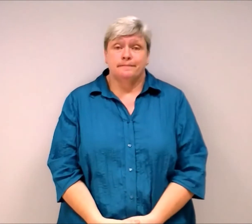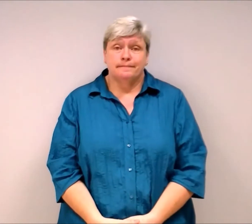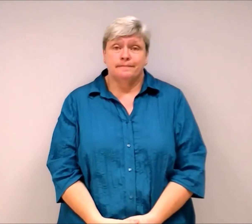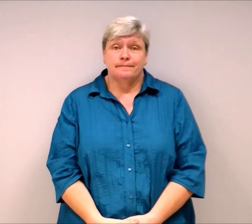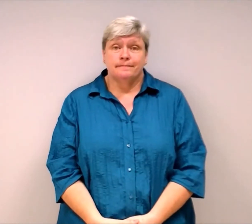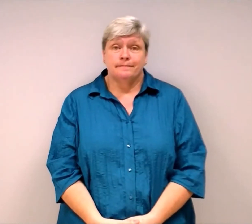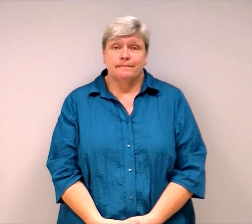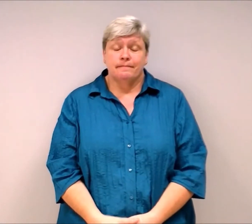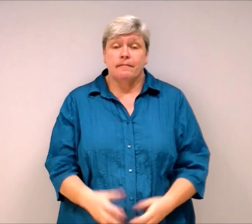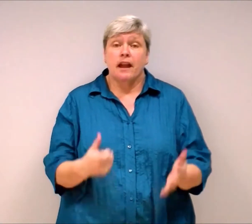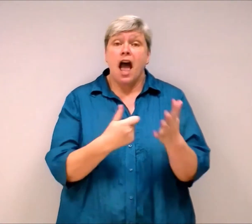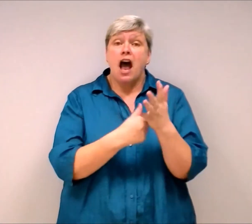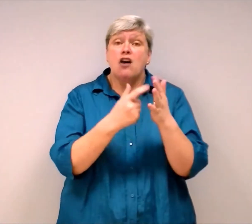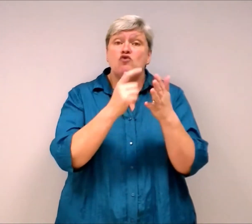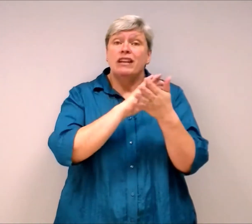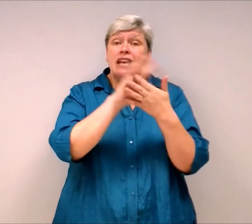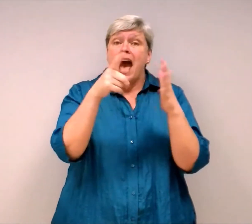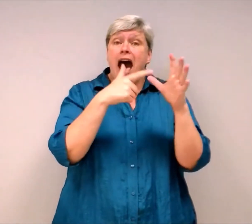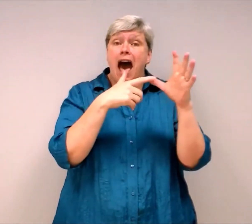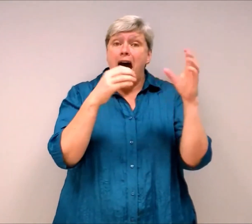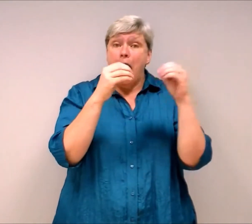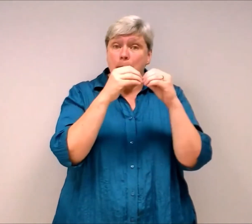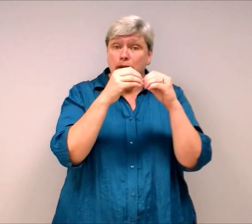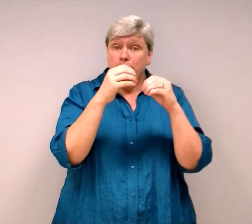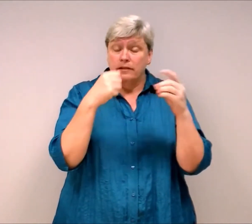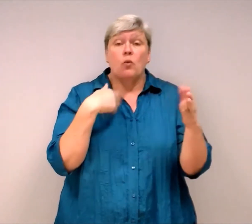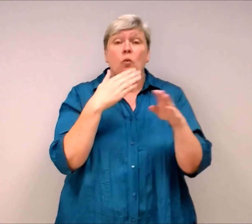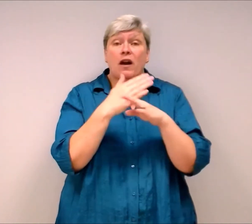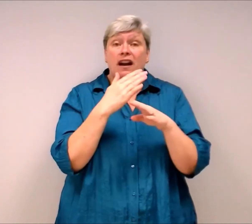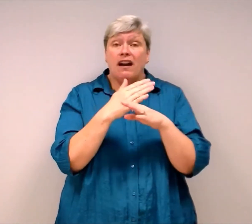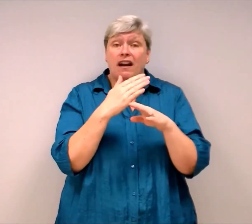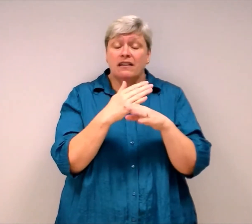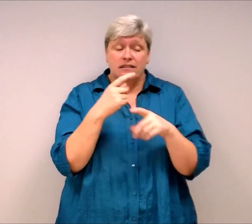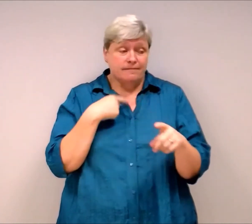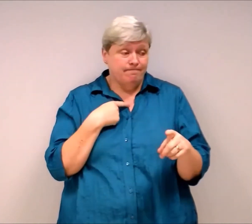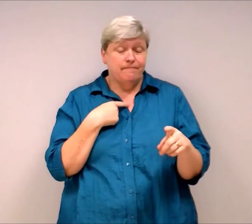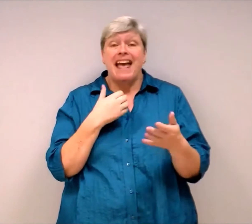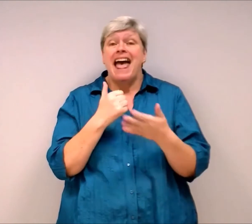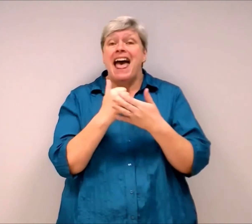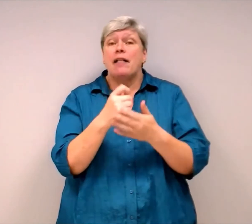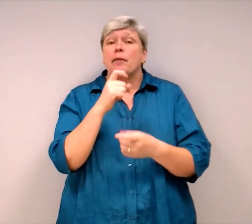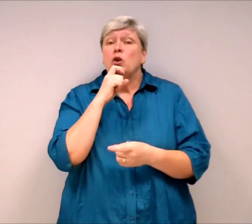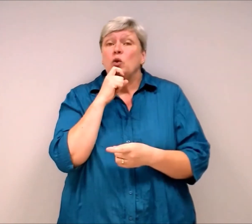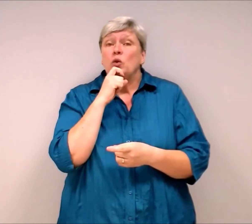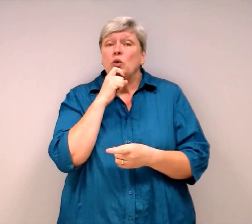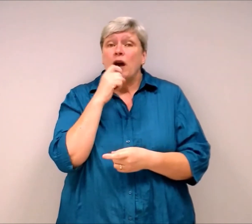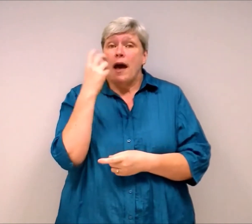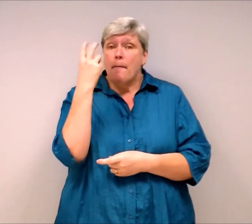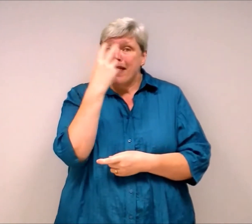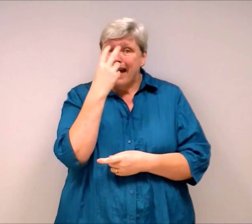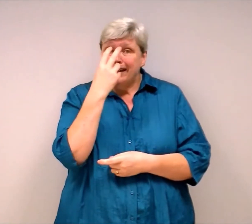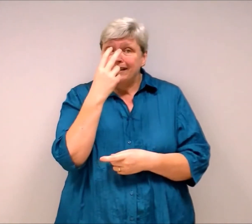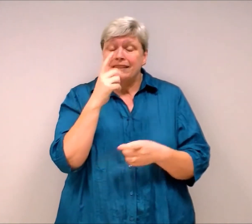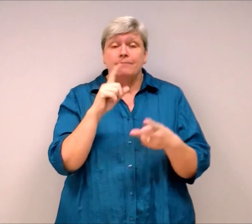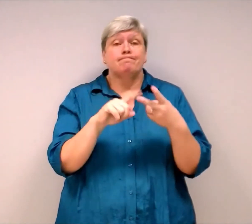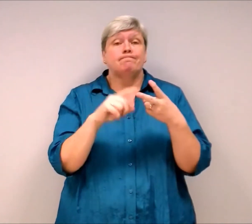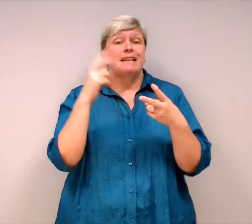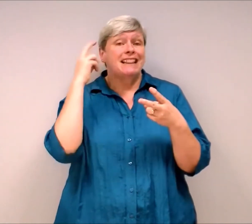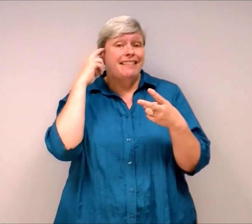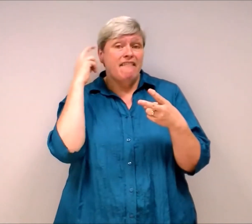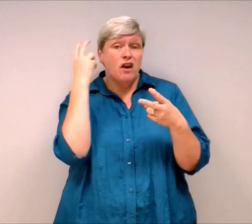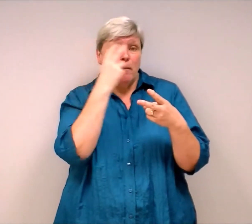Our rehabilitation workers can help blind and deafblind people